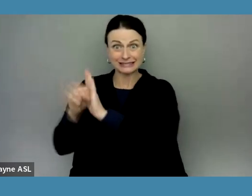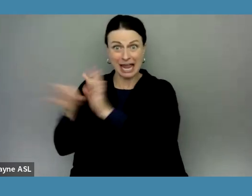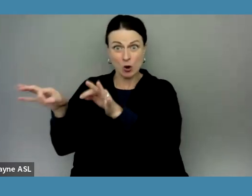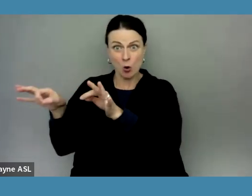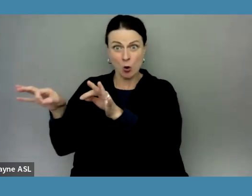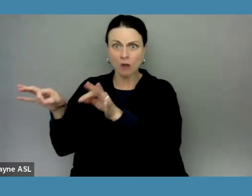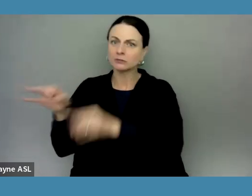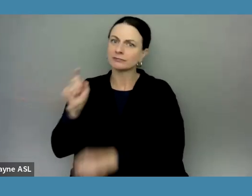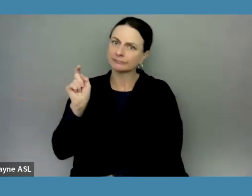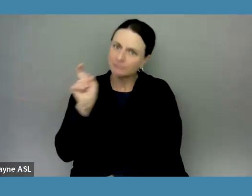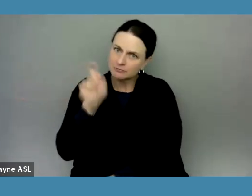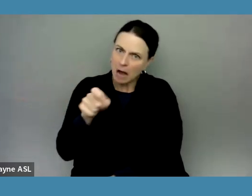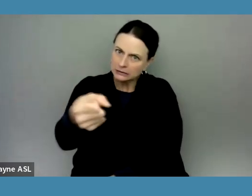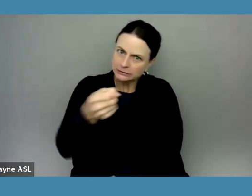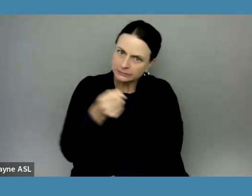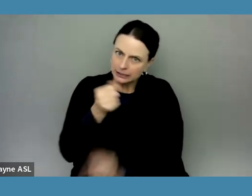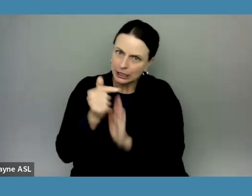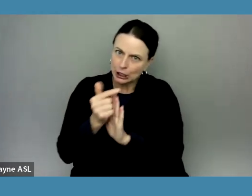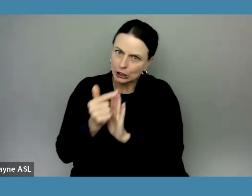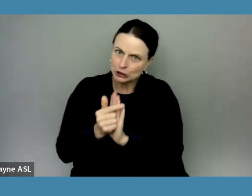or legal errors in a final order up in state court.